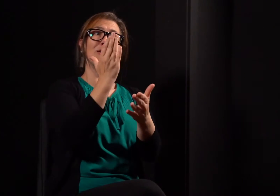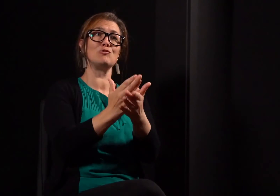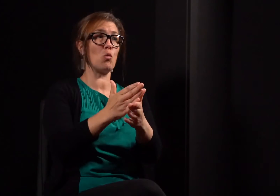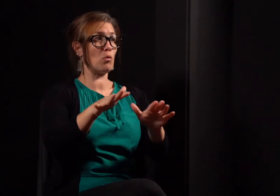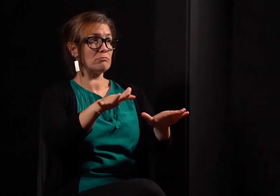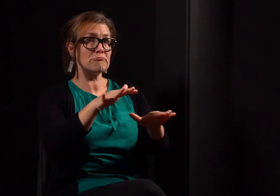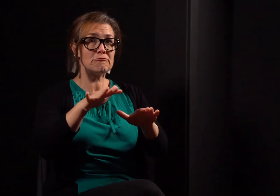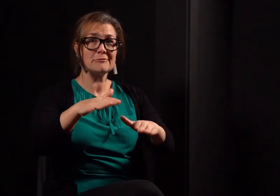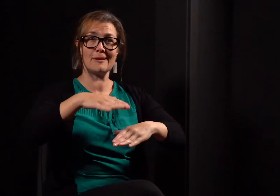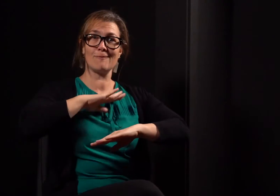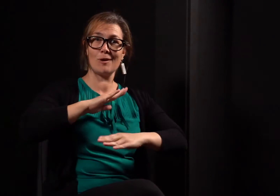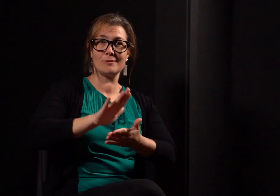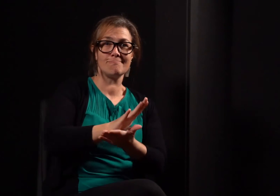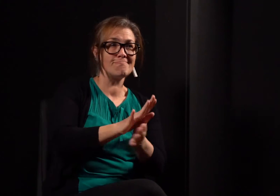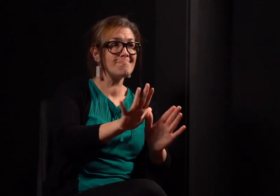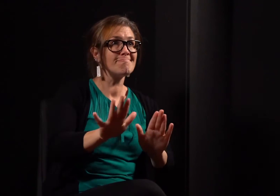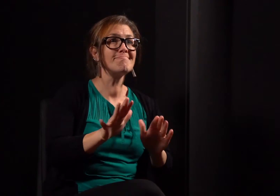and that way, everything will go well.